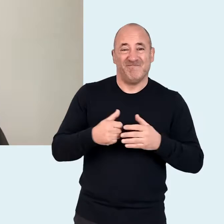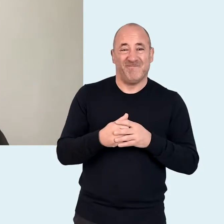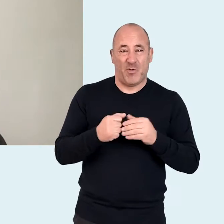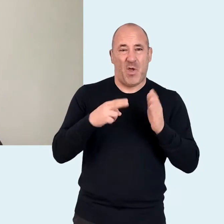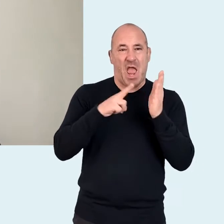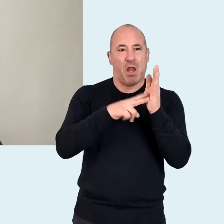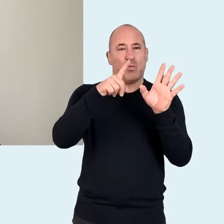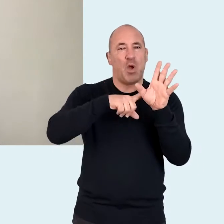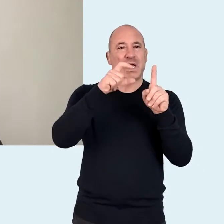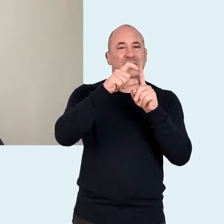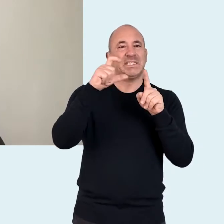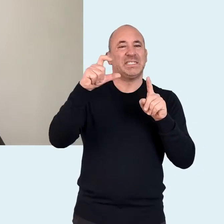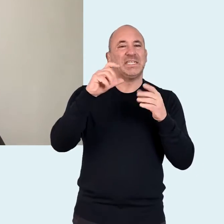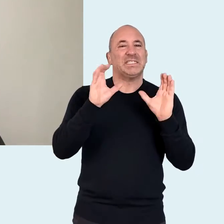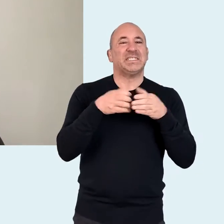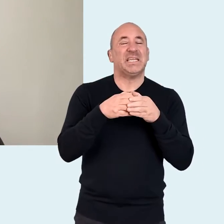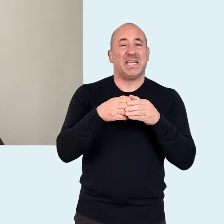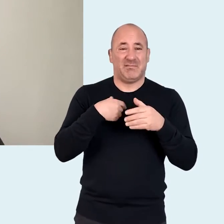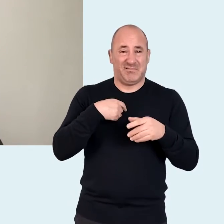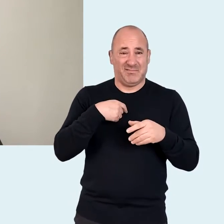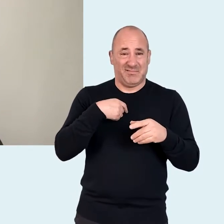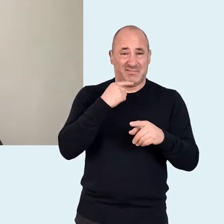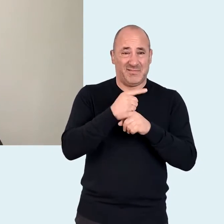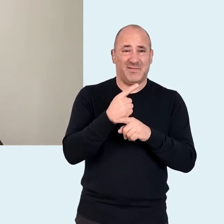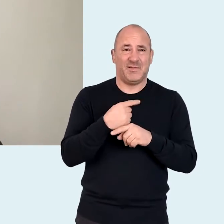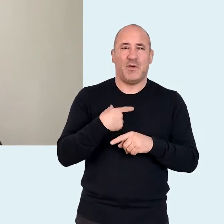I think I can speak for the whole of the NYDC team when I say one of our favourite nights